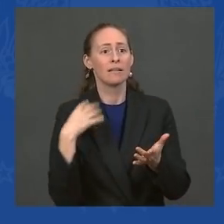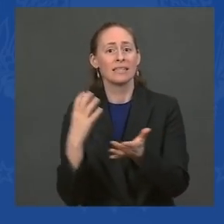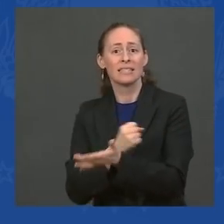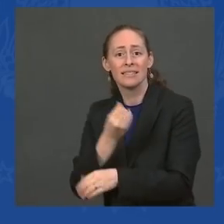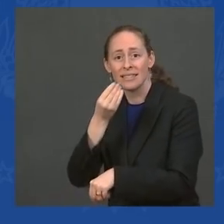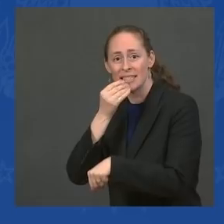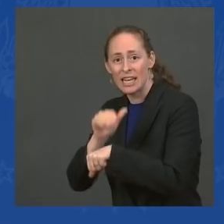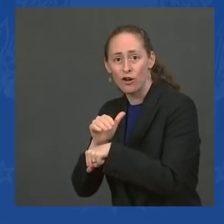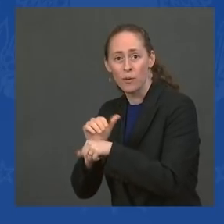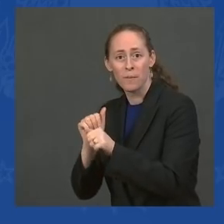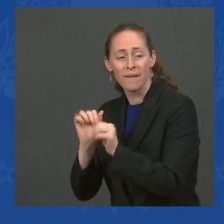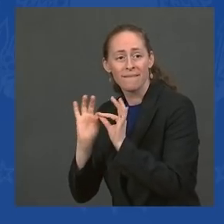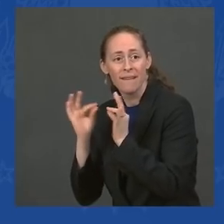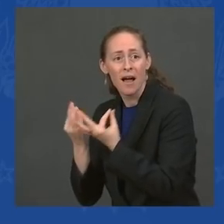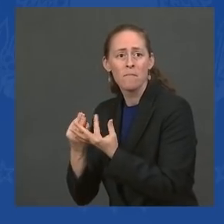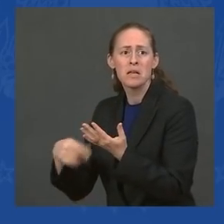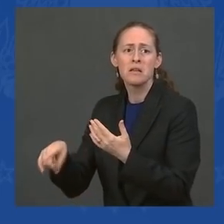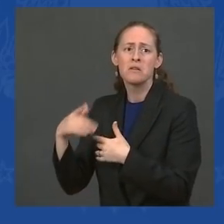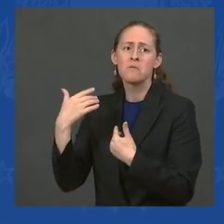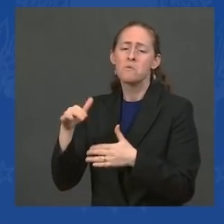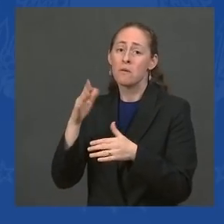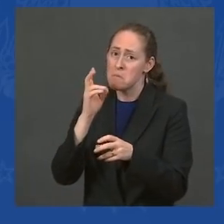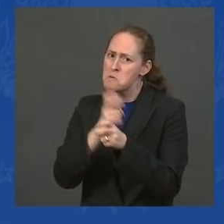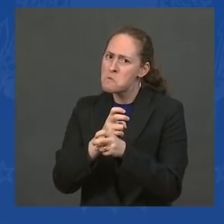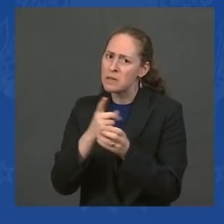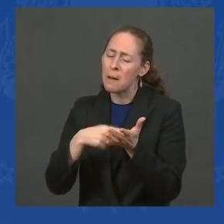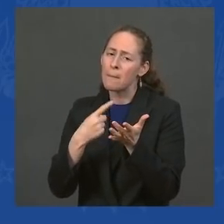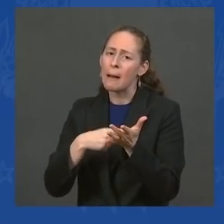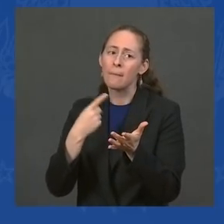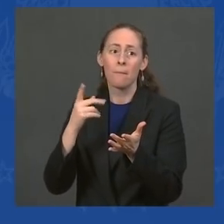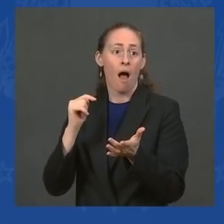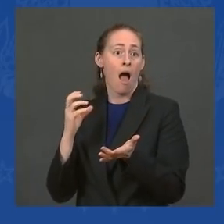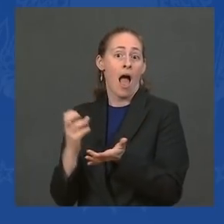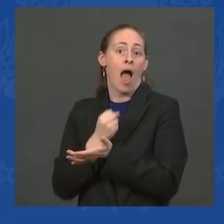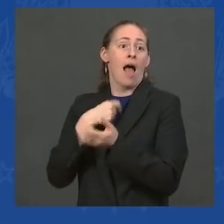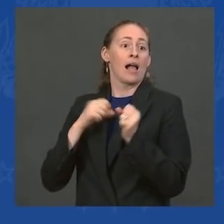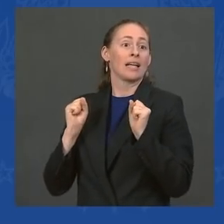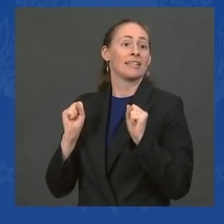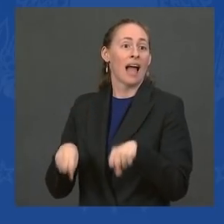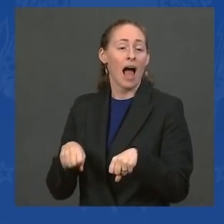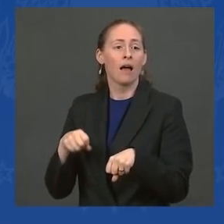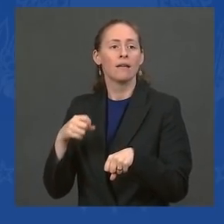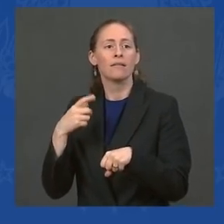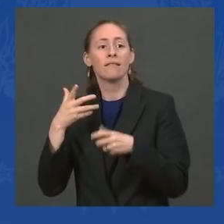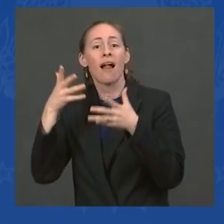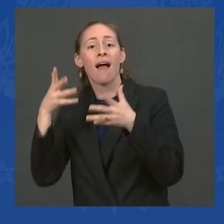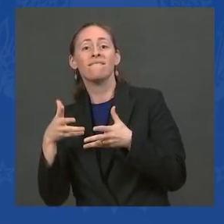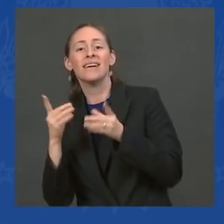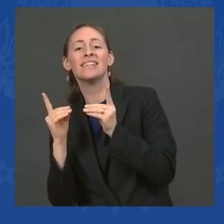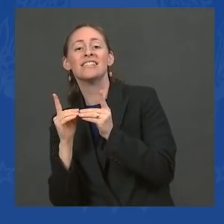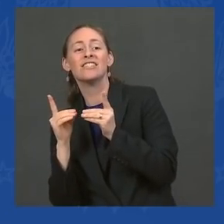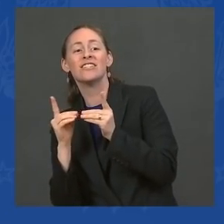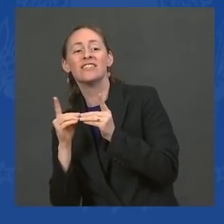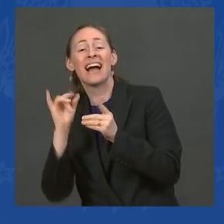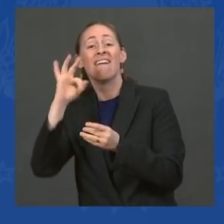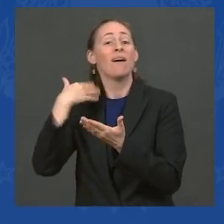it was seldom I'd get home in time to have my dinner, and they'd save their dessert, and I got to see them and kiss them goodnight, and get in bed with them.